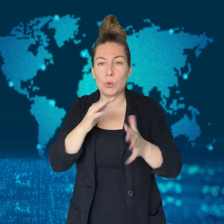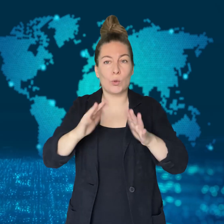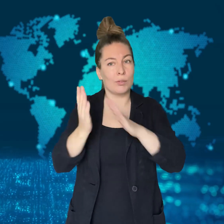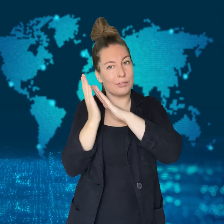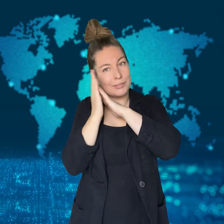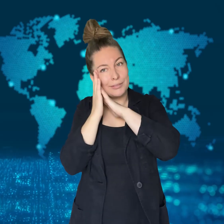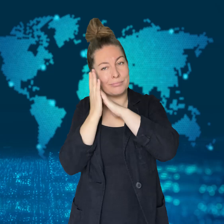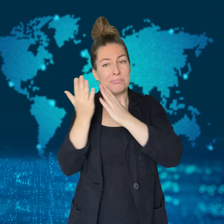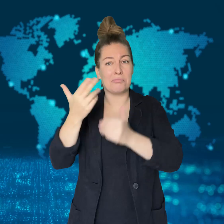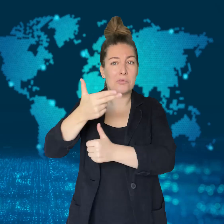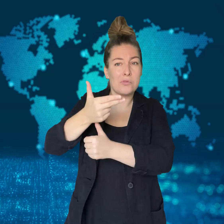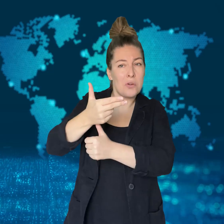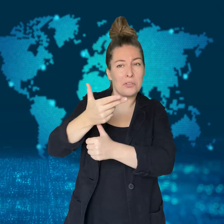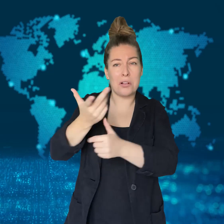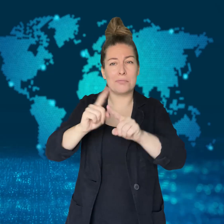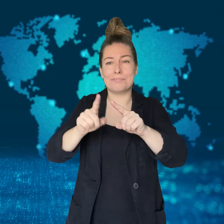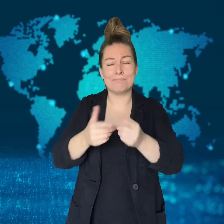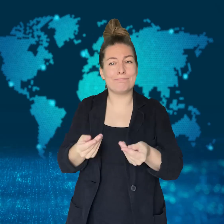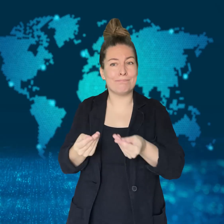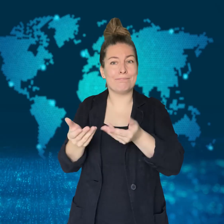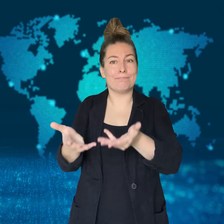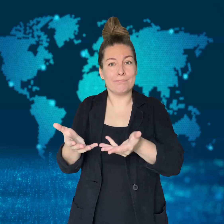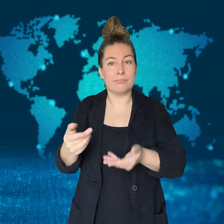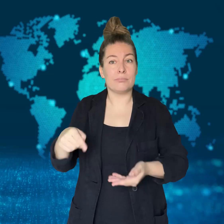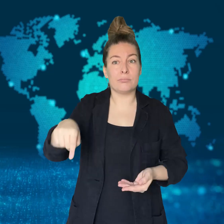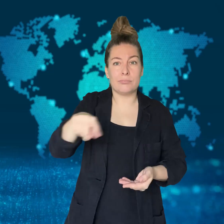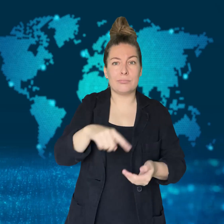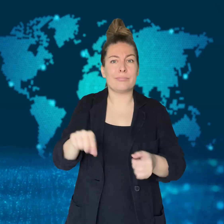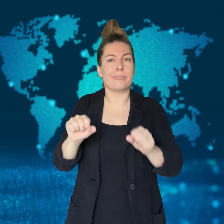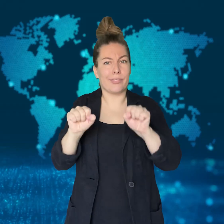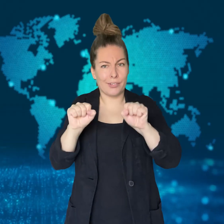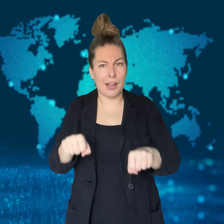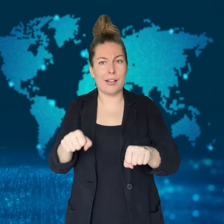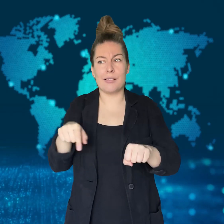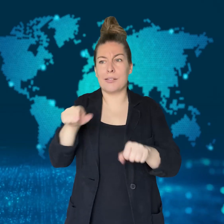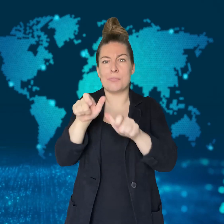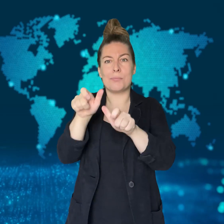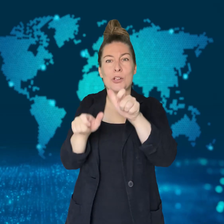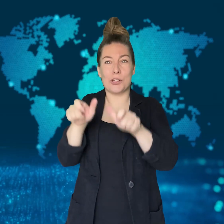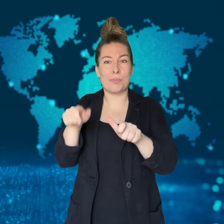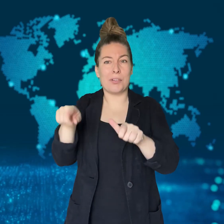Passengers can demand c ompensation and refunds for